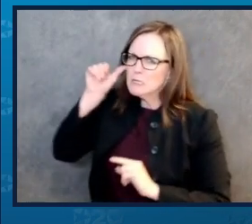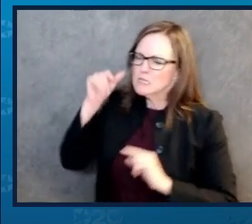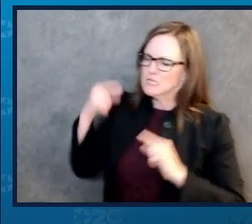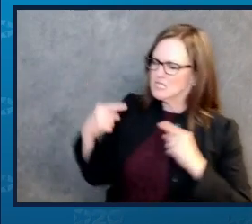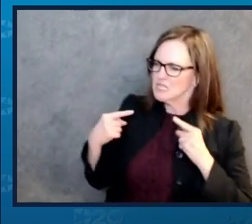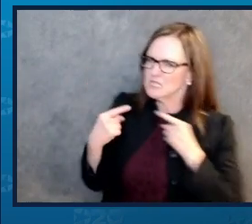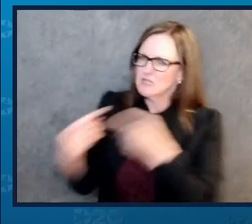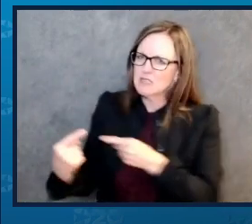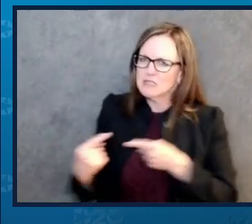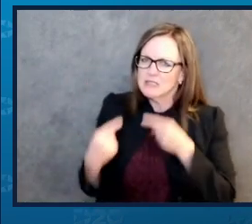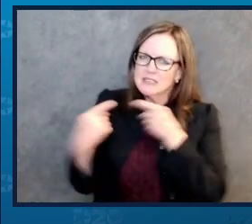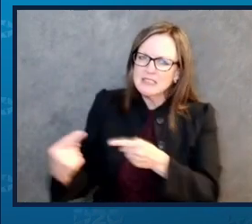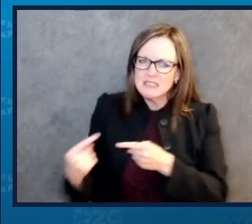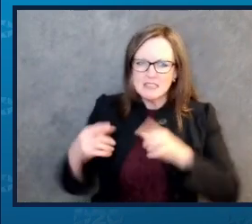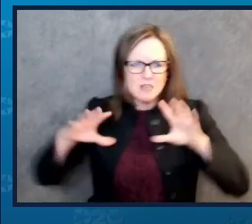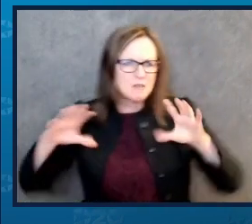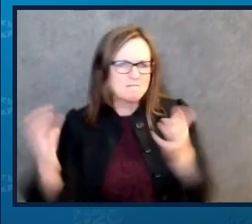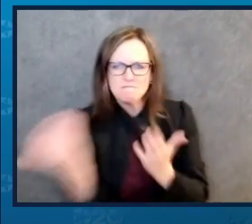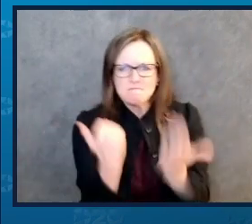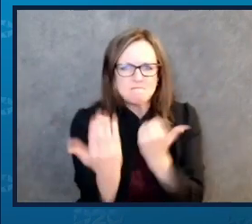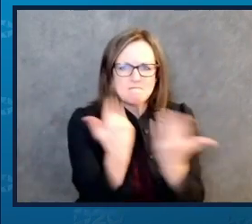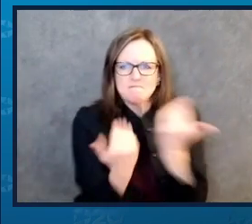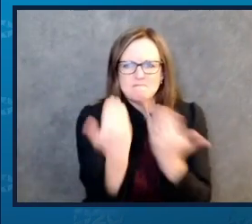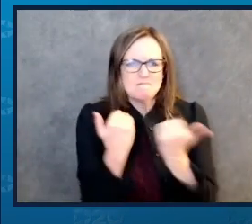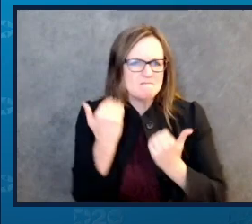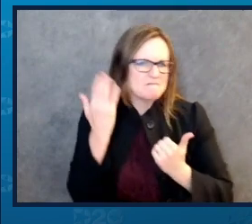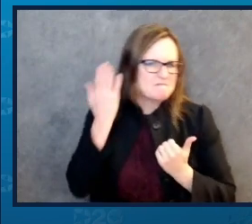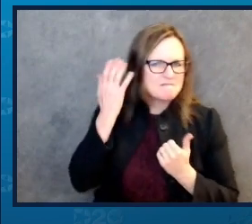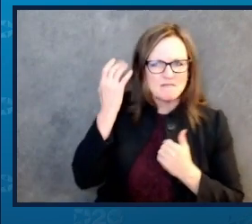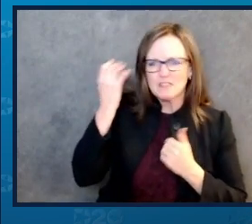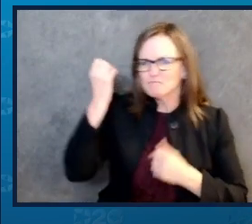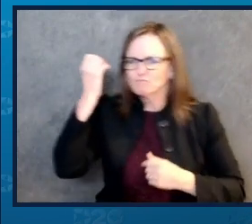RALLIED AND MARCHED AND FOUGHT